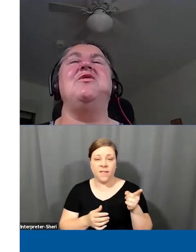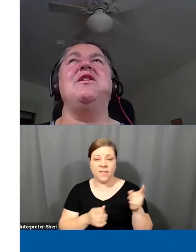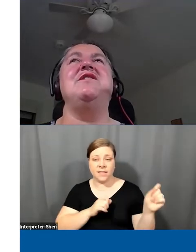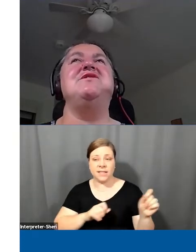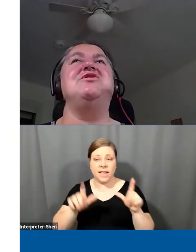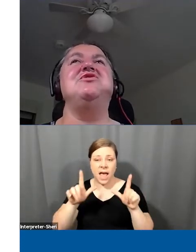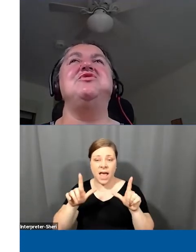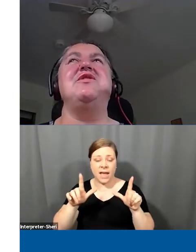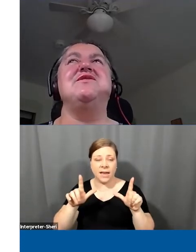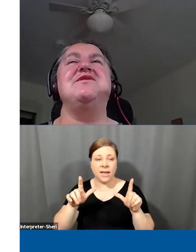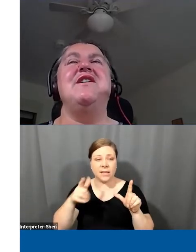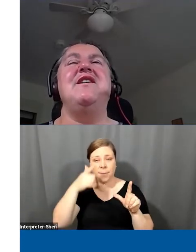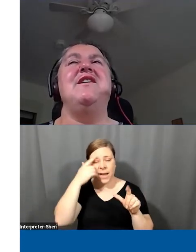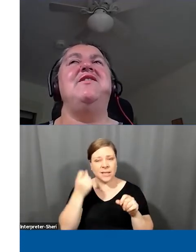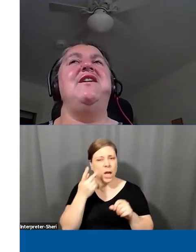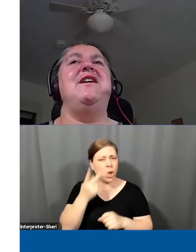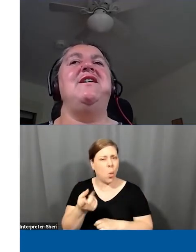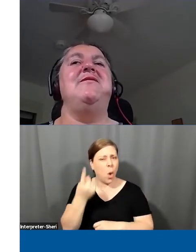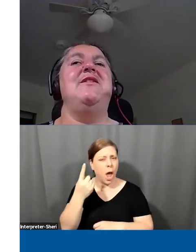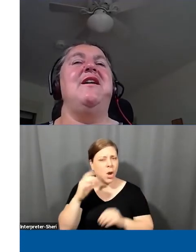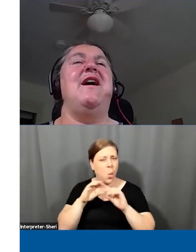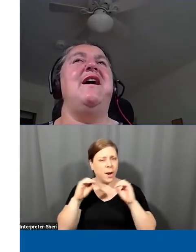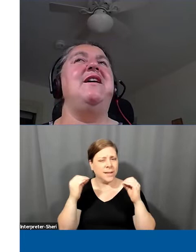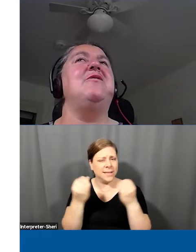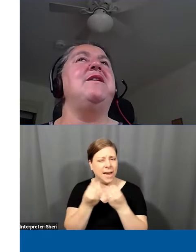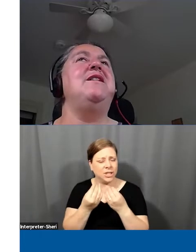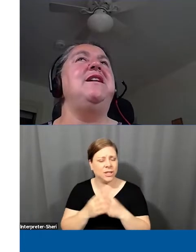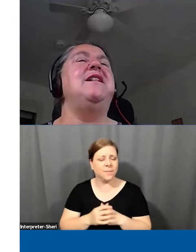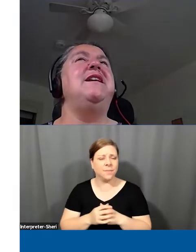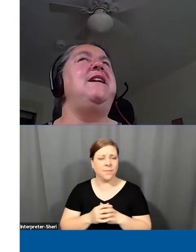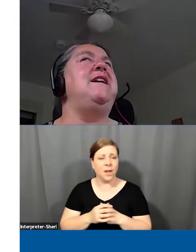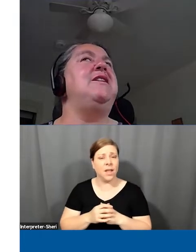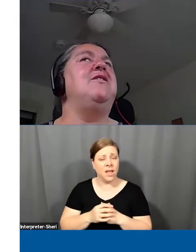an organization do this. They had a really clean,